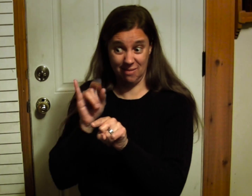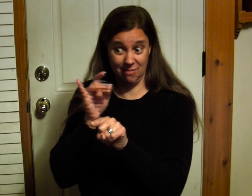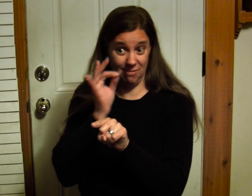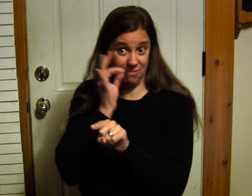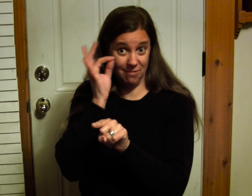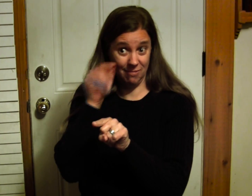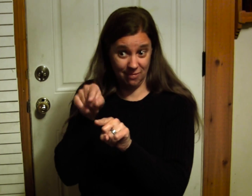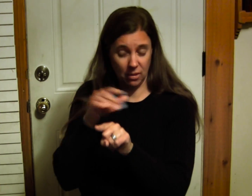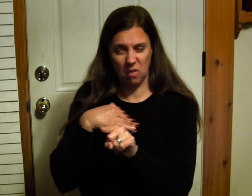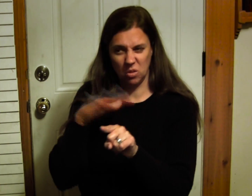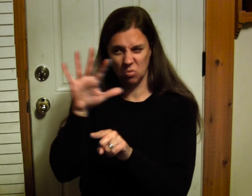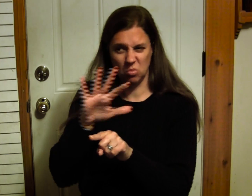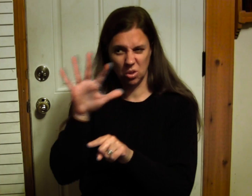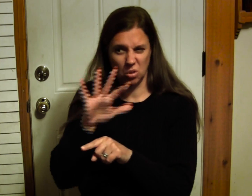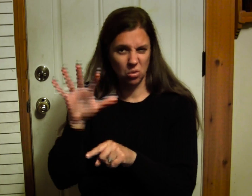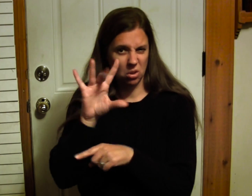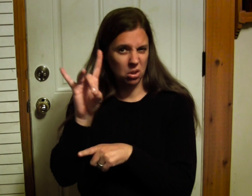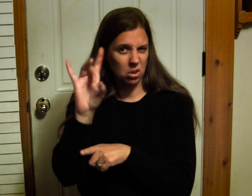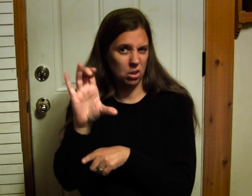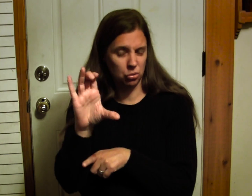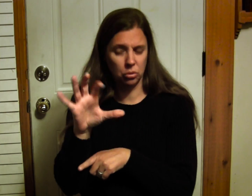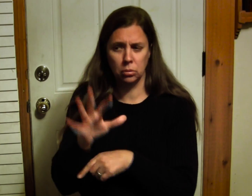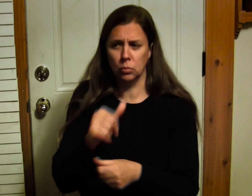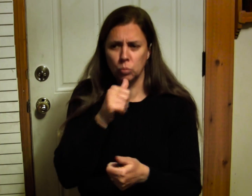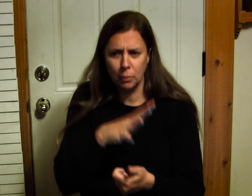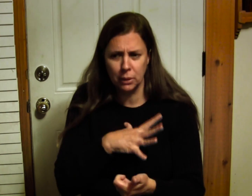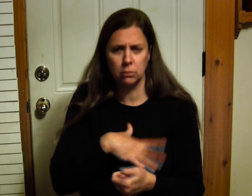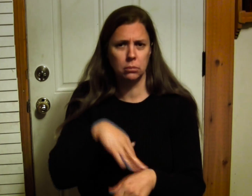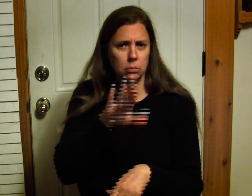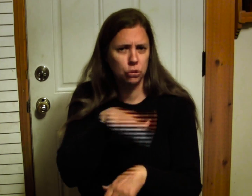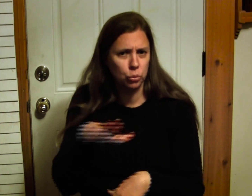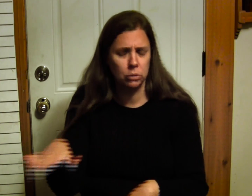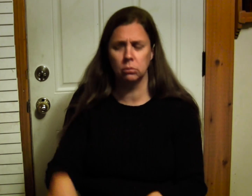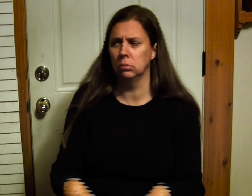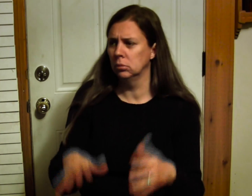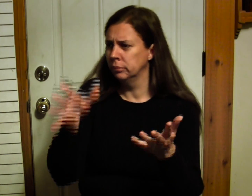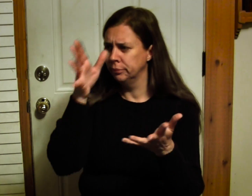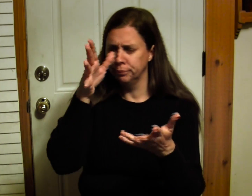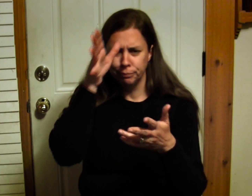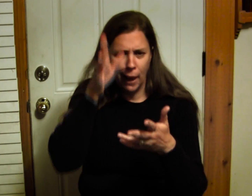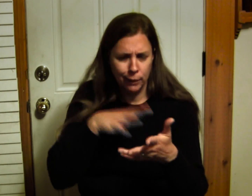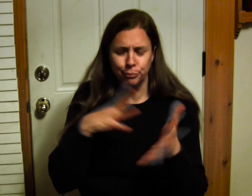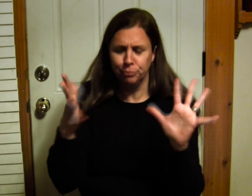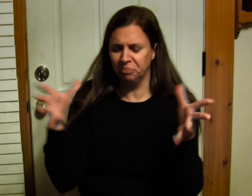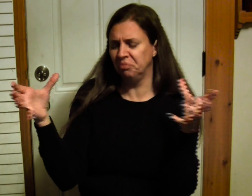But anyway, all these Indians add up to approximately 800 people, including women, children, and men,